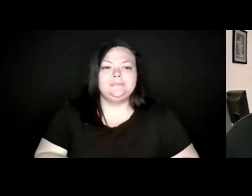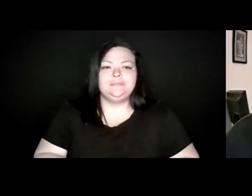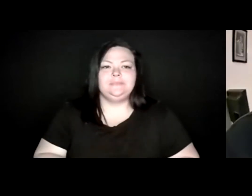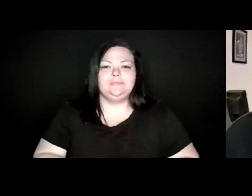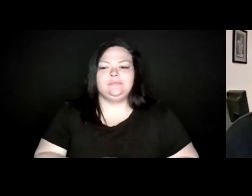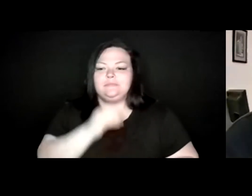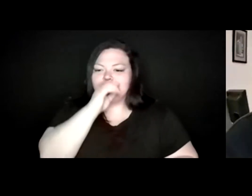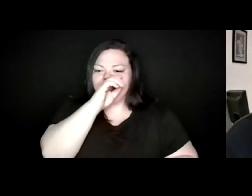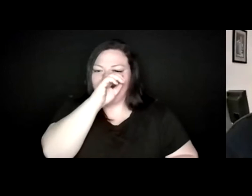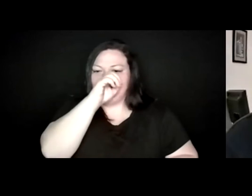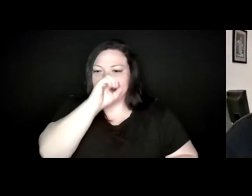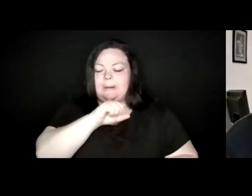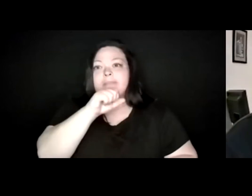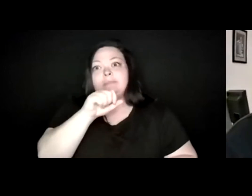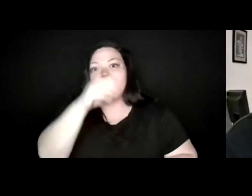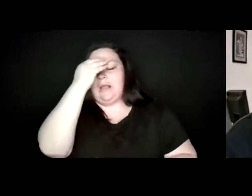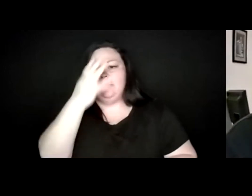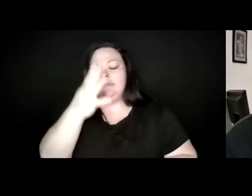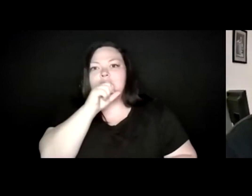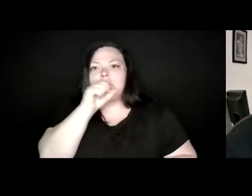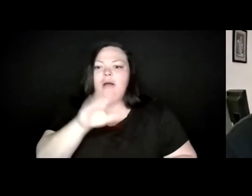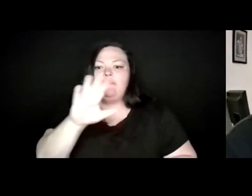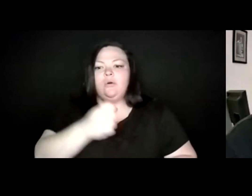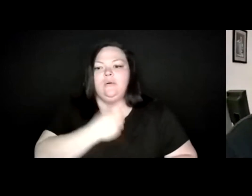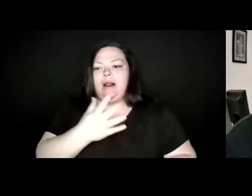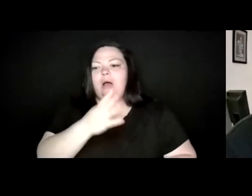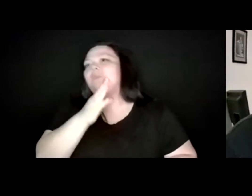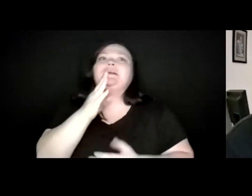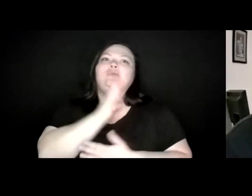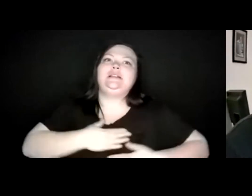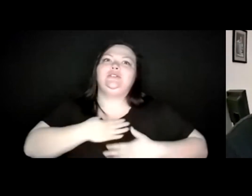love your poetry and I'm gonna thoroughly enjoy plagiarizing all of you later.